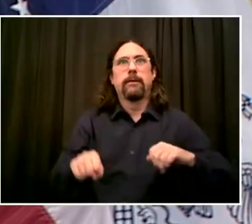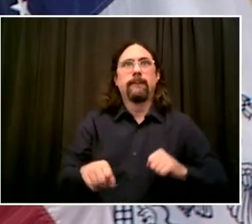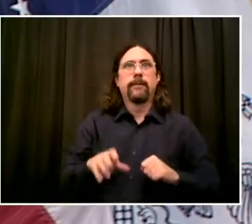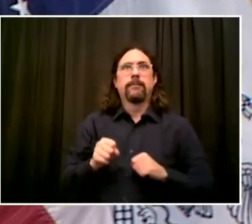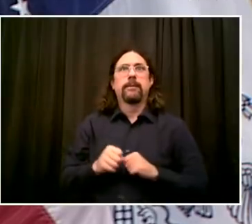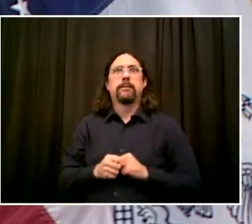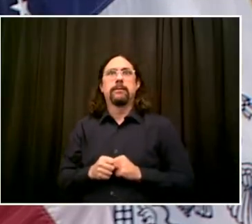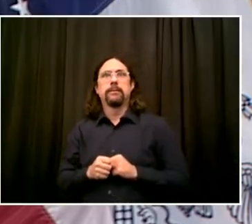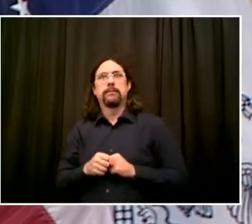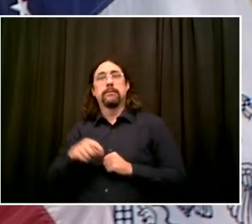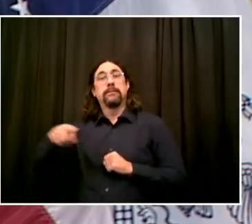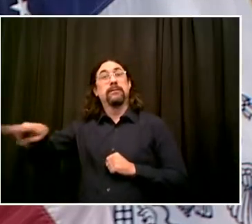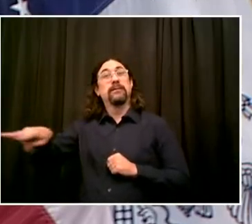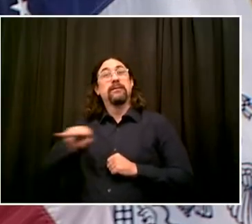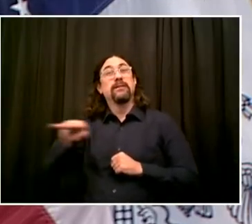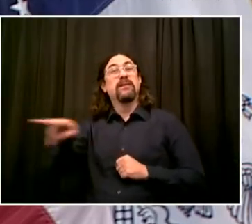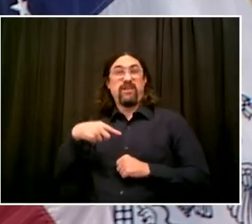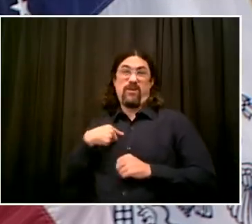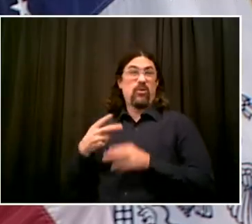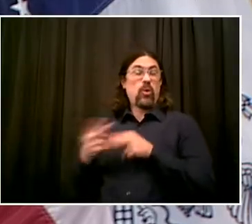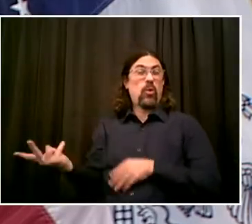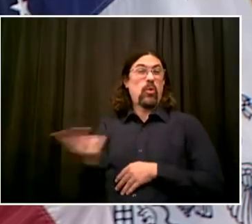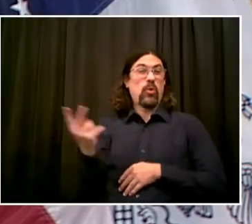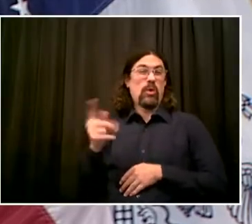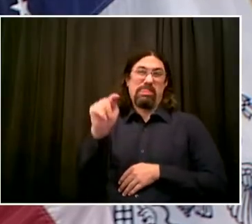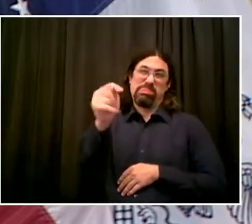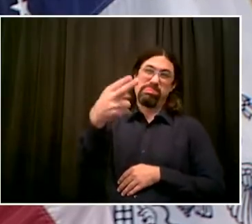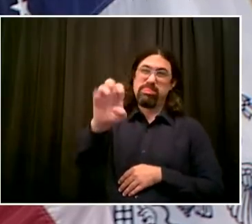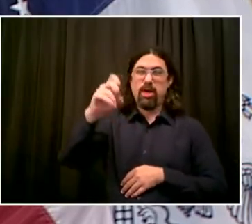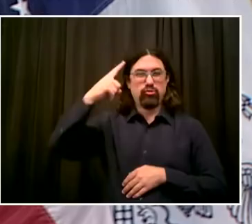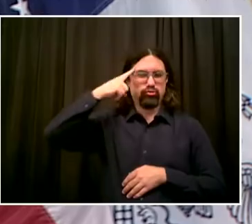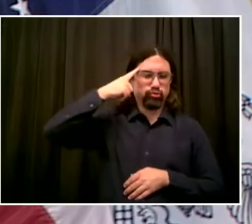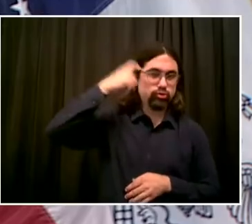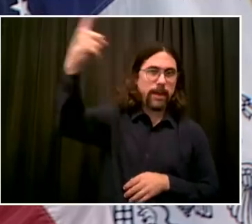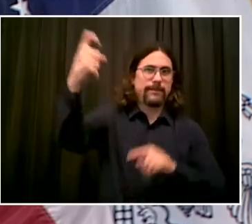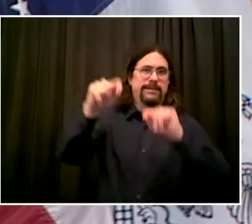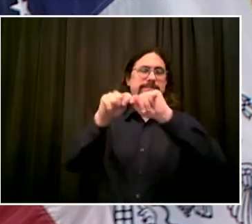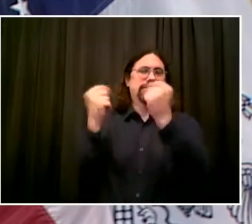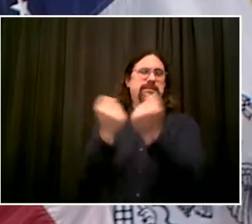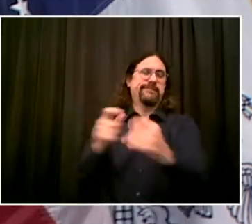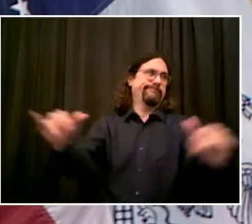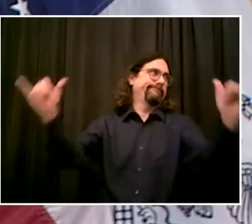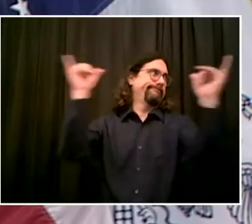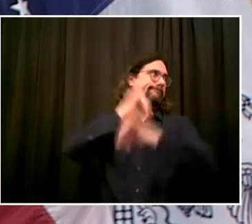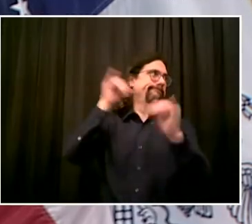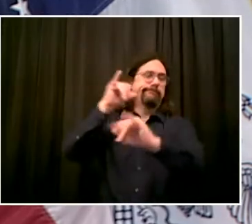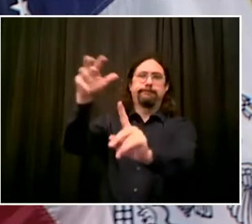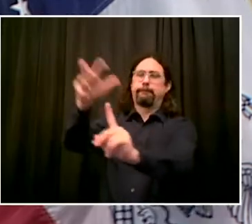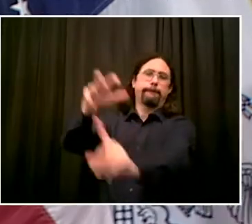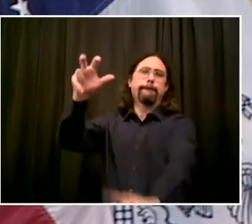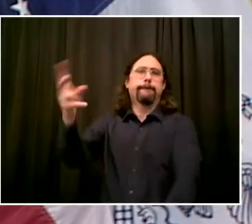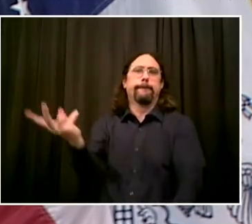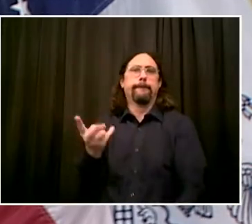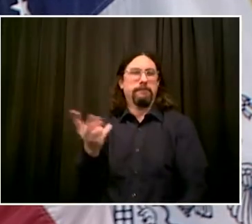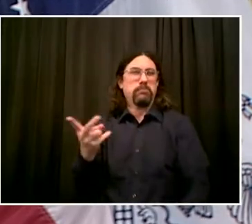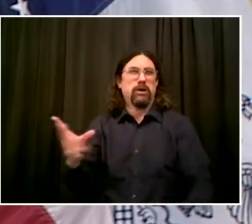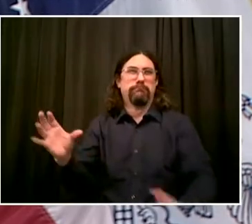MIRACLES IN TERMS OF CONVERTING SPACE RAPIDLY. THIS IS THE DREAM TEAM, THESE ARE ON THE JOB, TREMENDOUS COINFDCENE IT WILL HAPPEN.